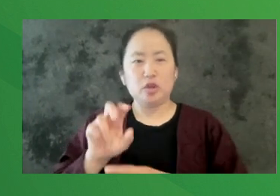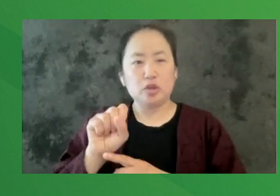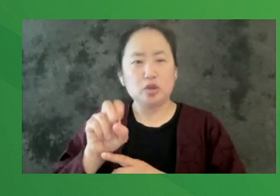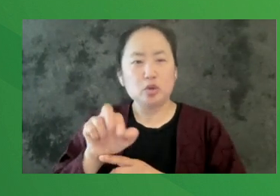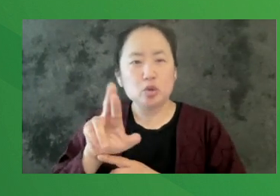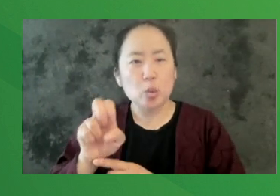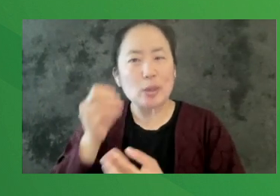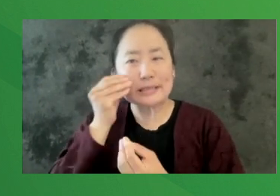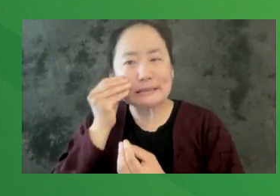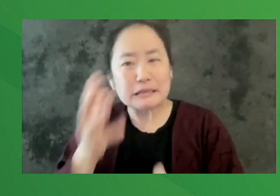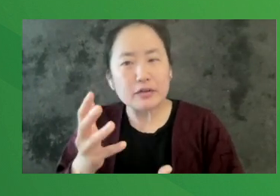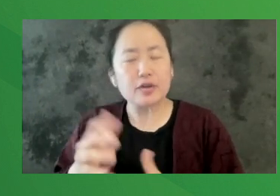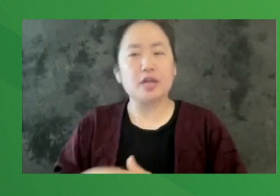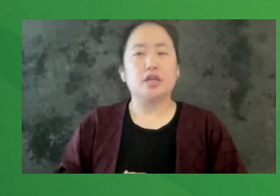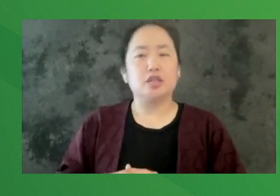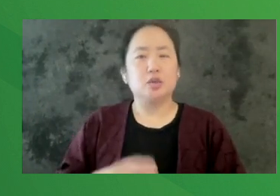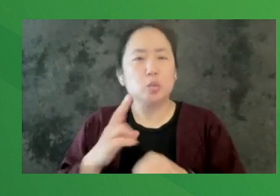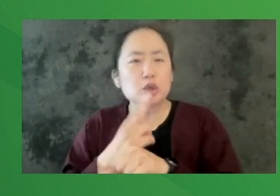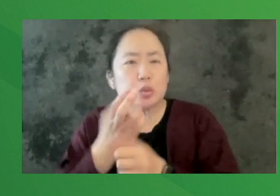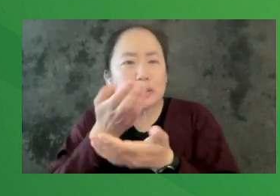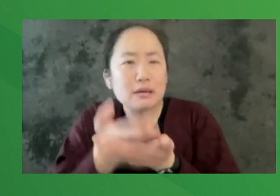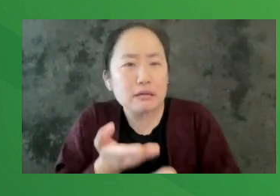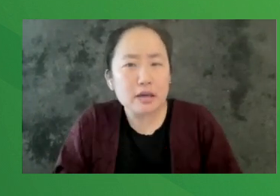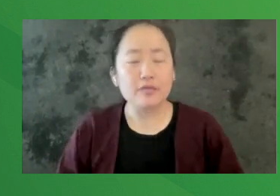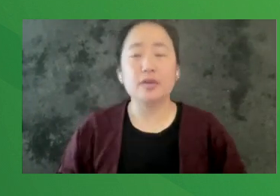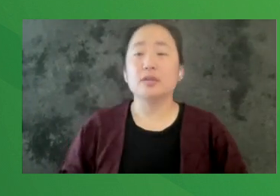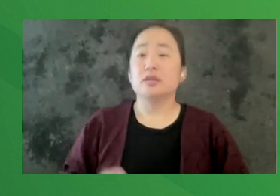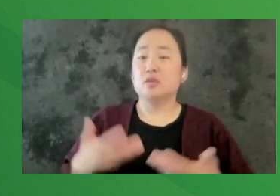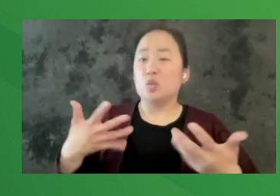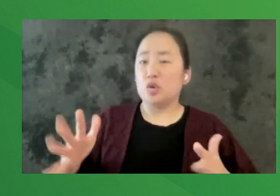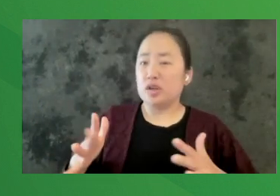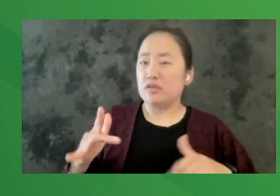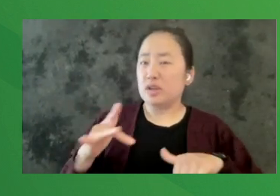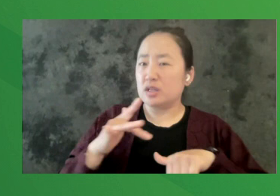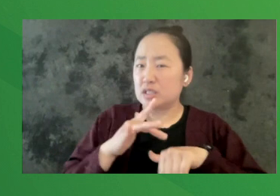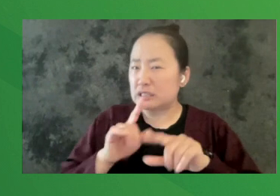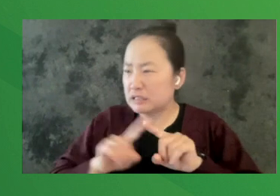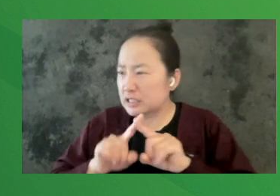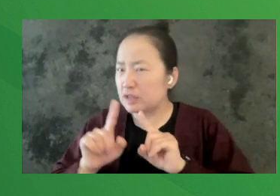now that we've planned the disciplines that might address this question, we need to look at what